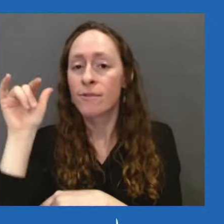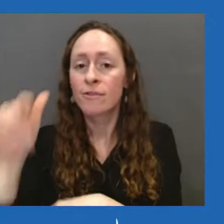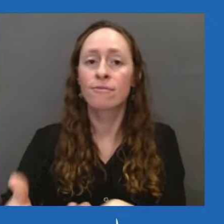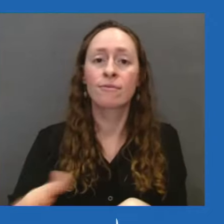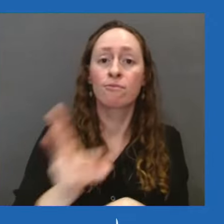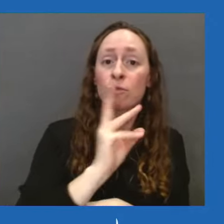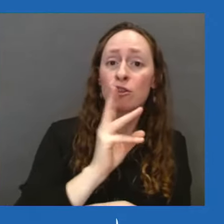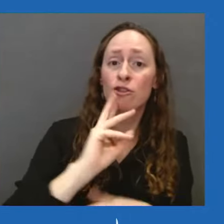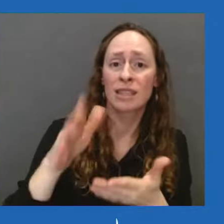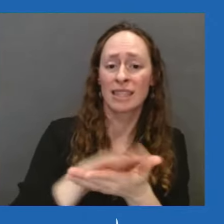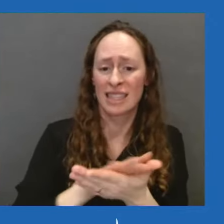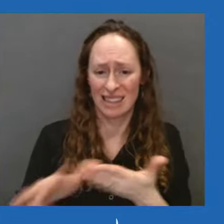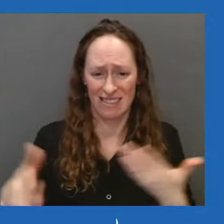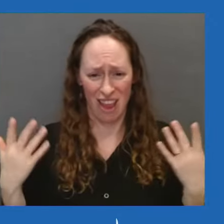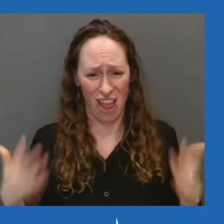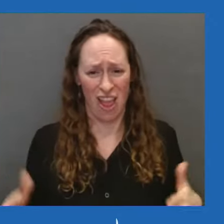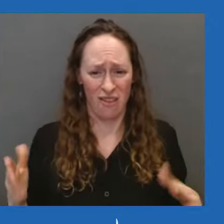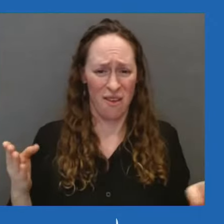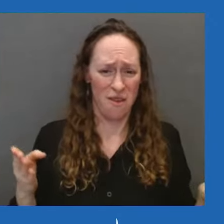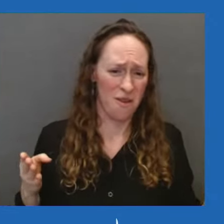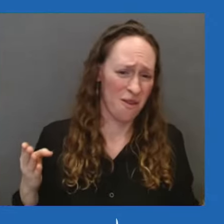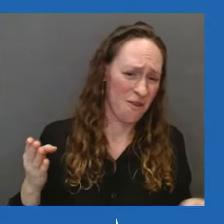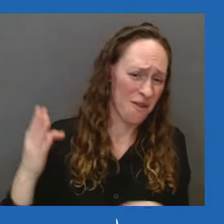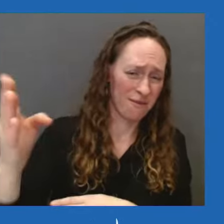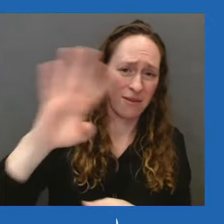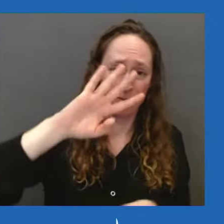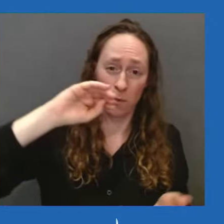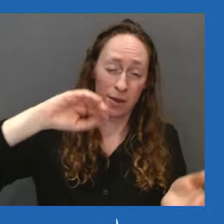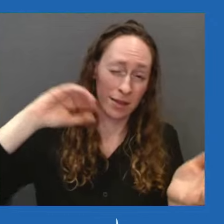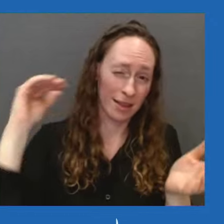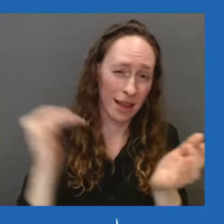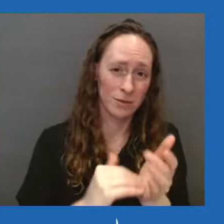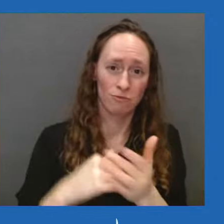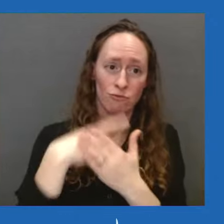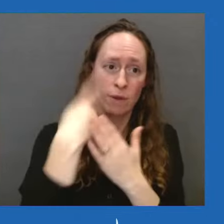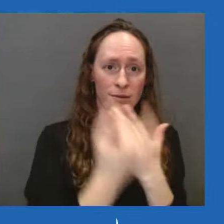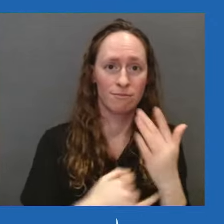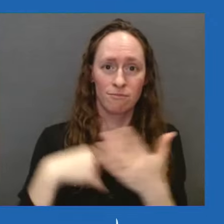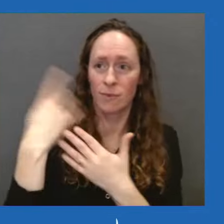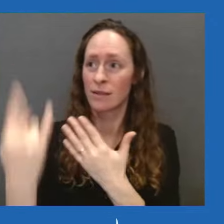4,500 communities across the nation are benefiting and --